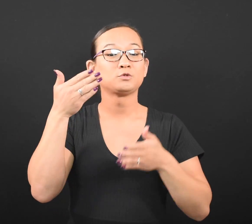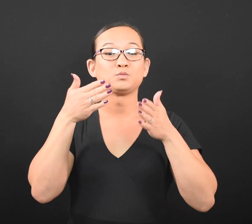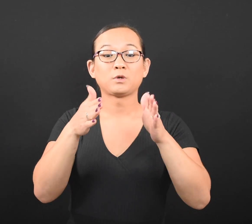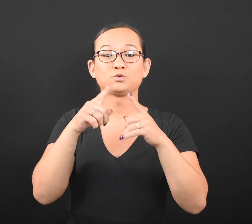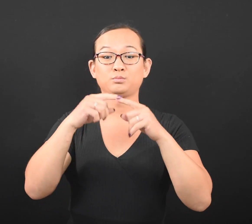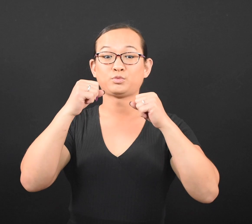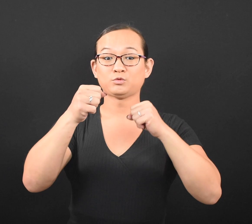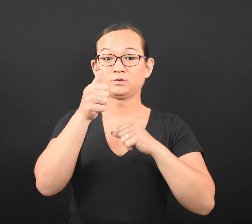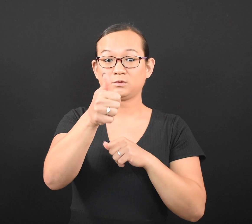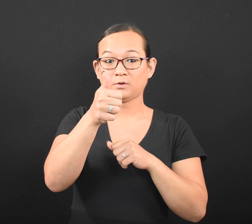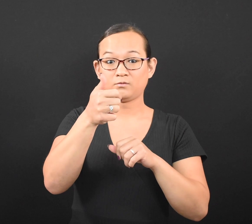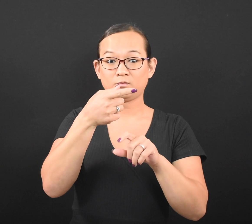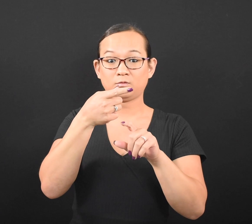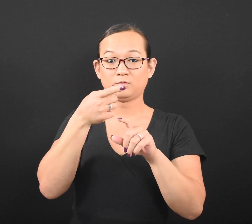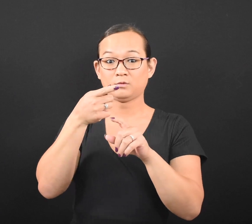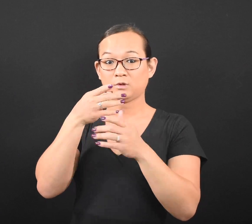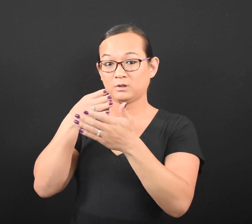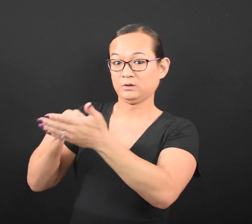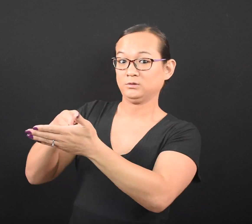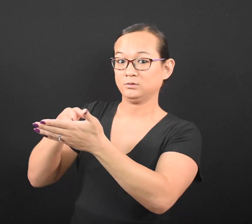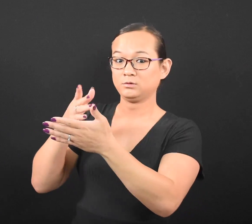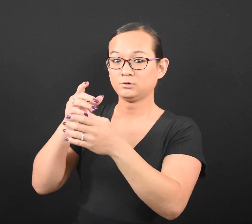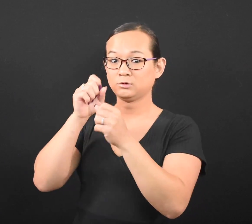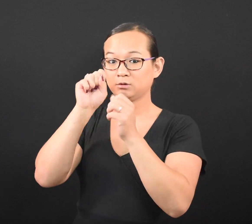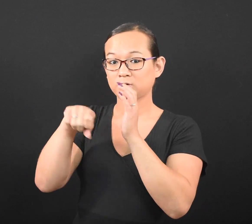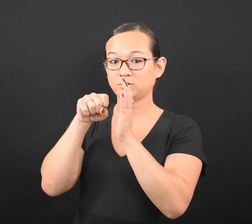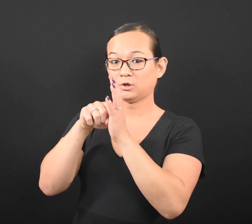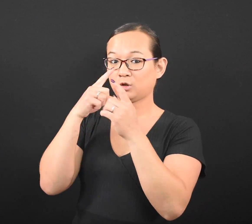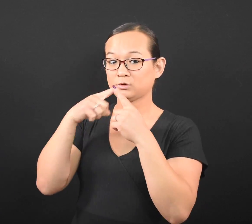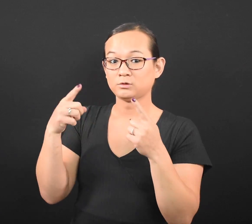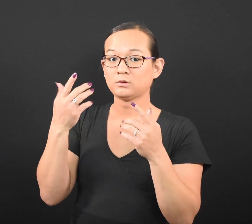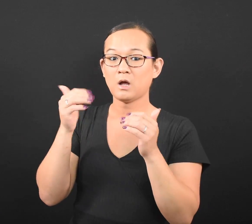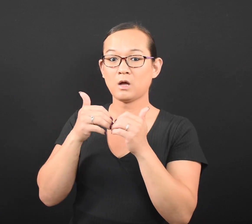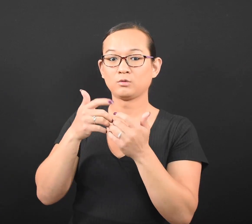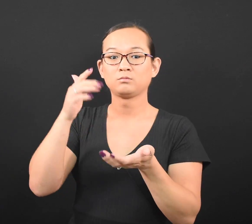The best way to protect yourself against seasonal allergies is to reduce your exposure to pollen.